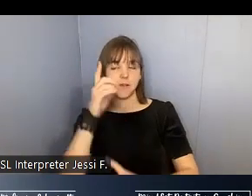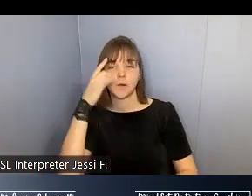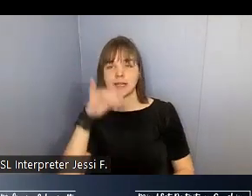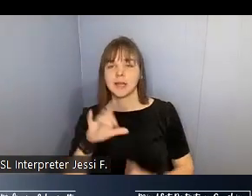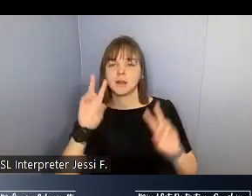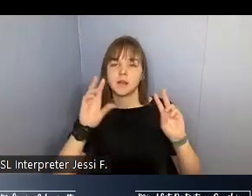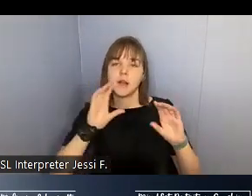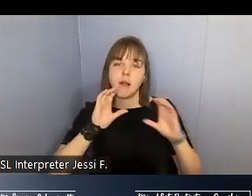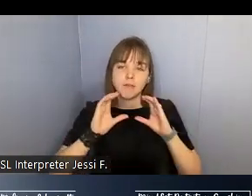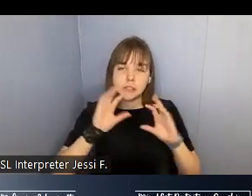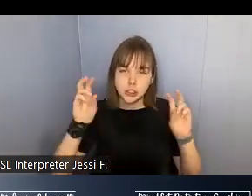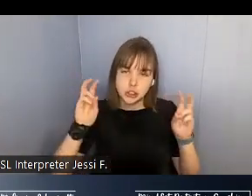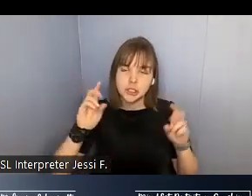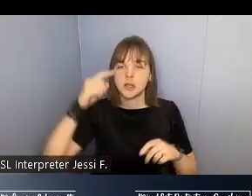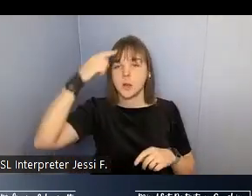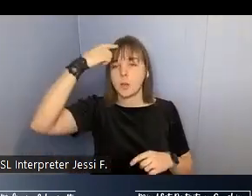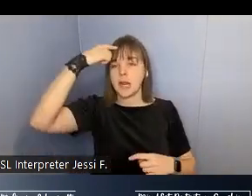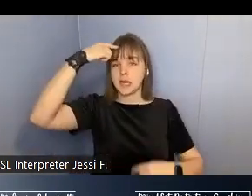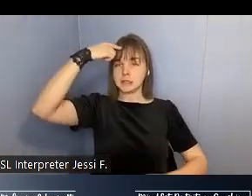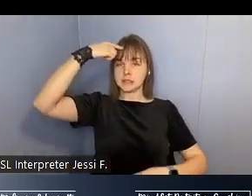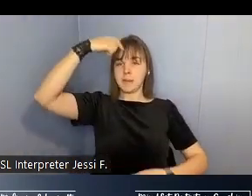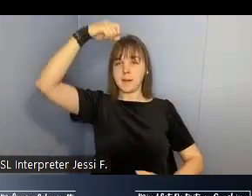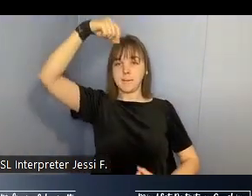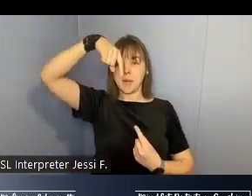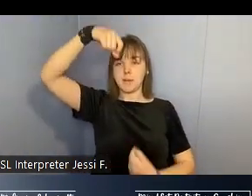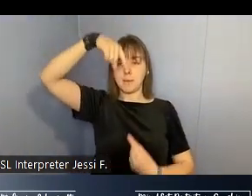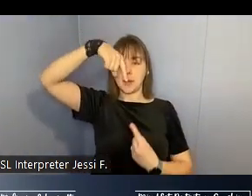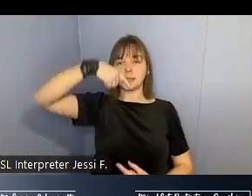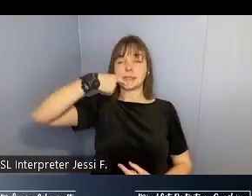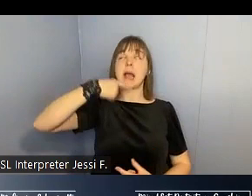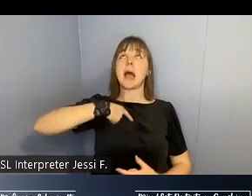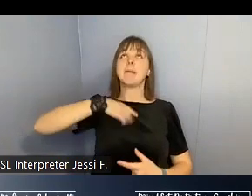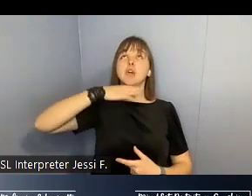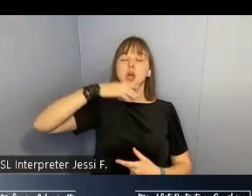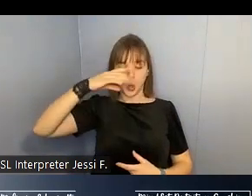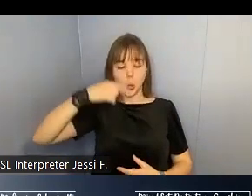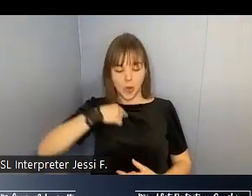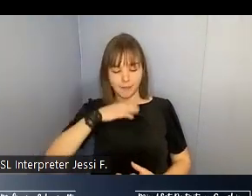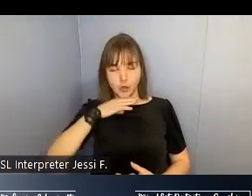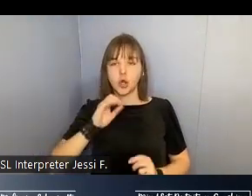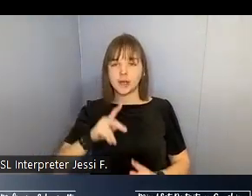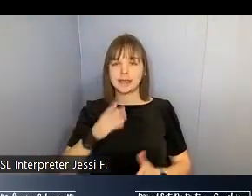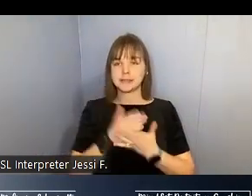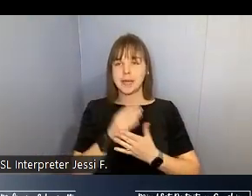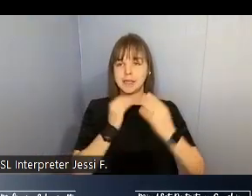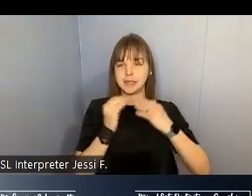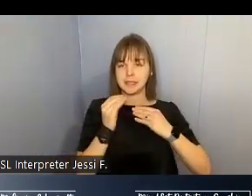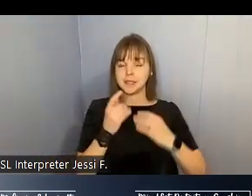and that two-way communication to take place. So if you're someone-- like most of my clients, I can tell you,